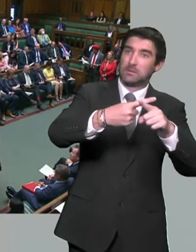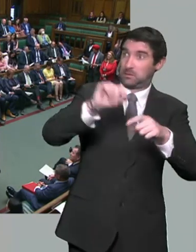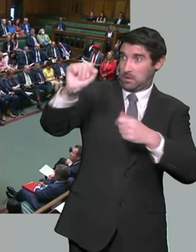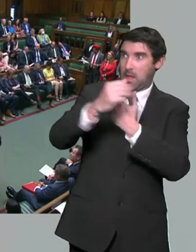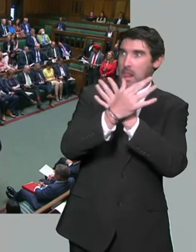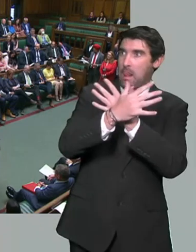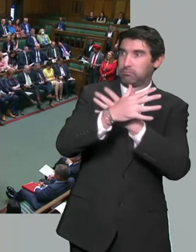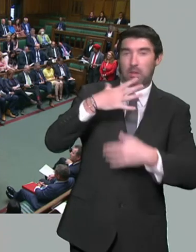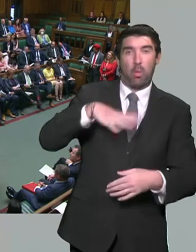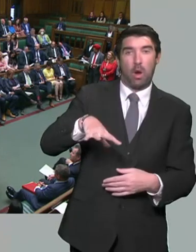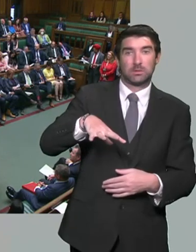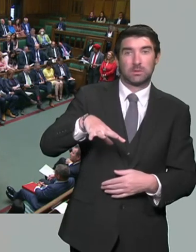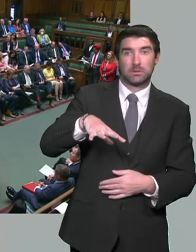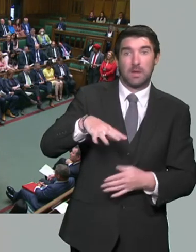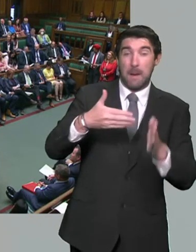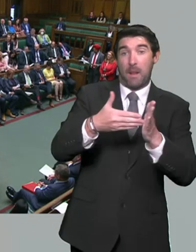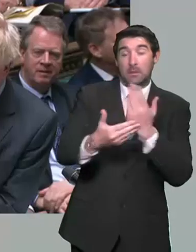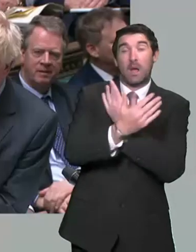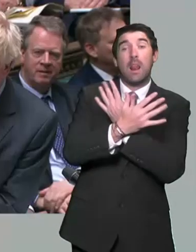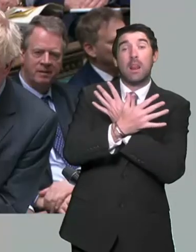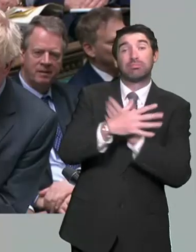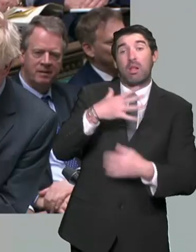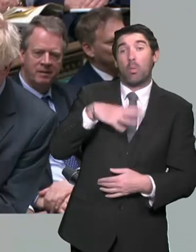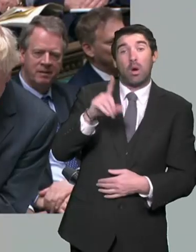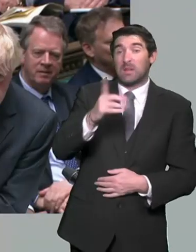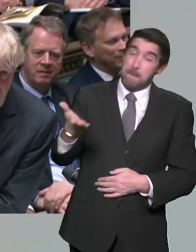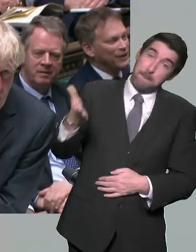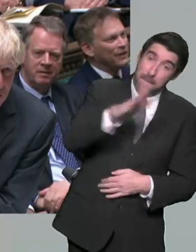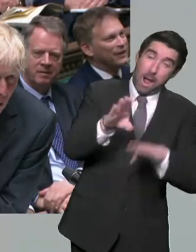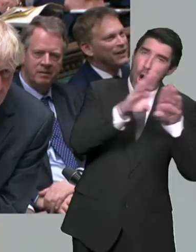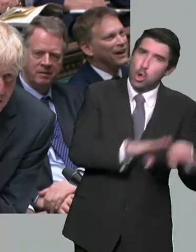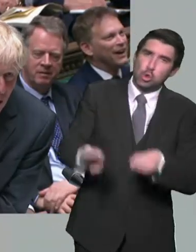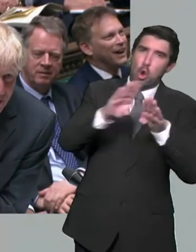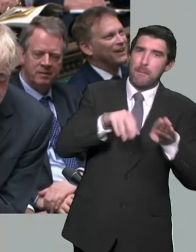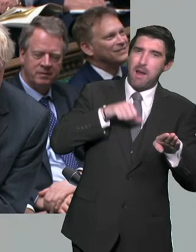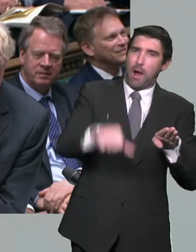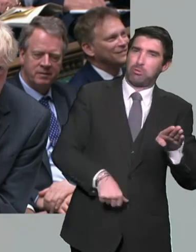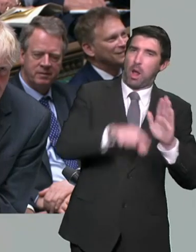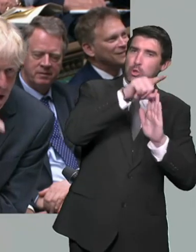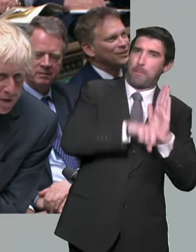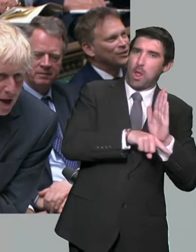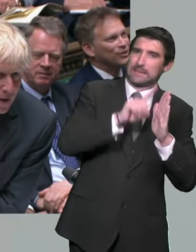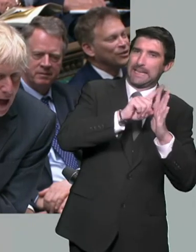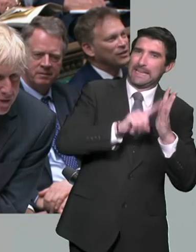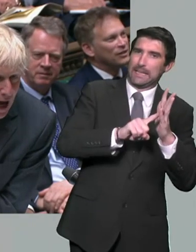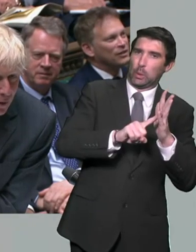not revealing that they would like to go back, straightaway, into the common agricultural policy, with all the bureaucracy and all the costs that that entails.